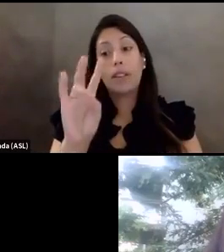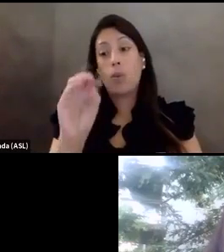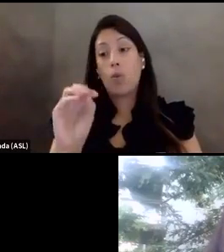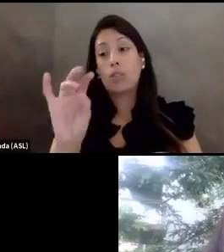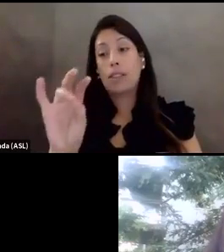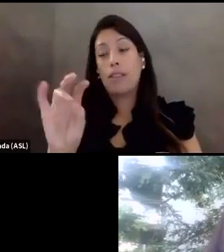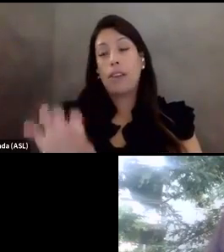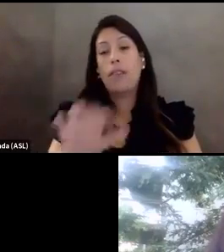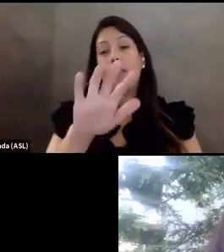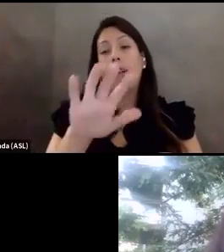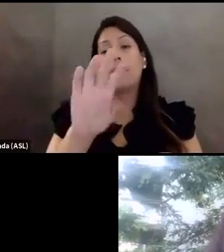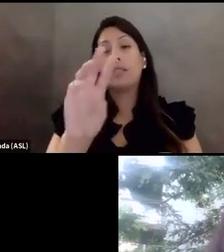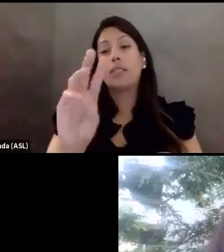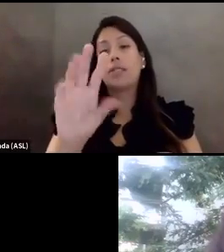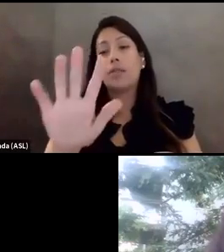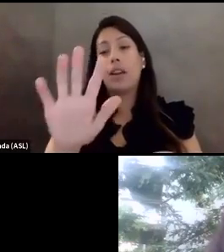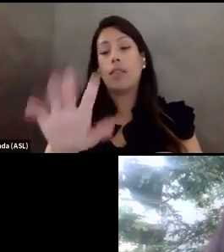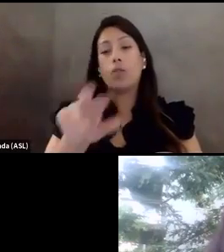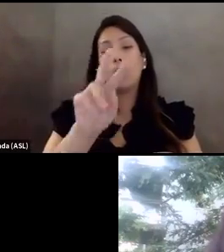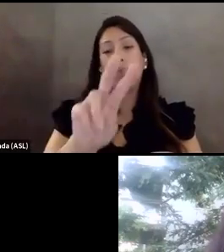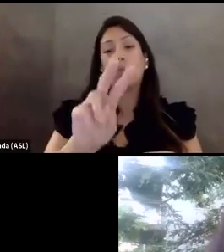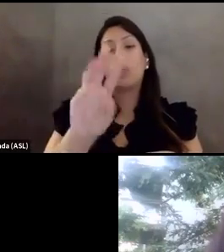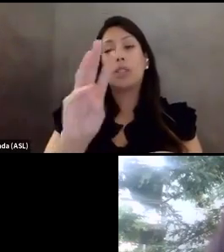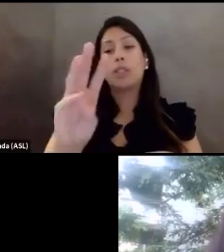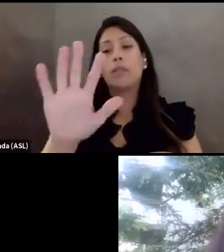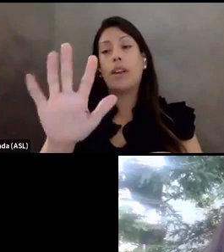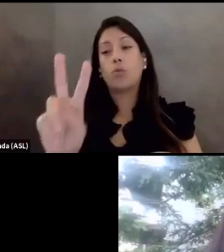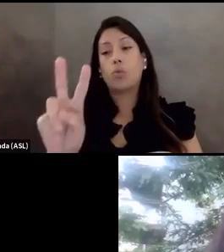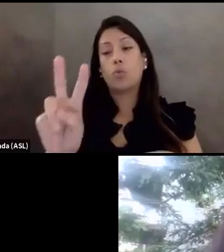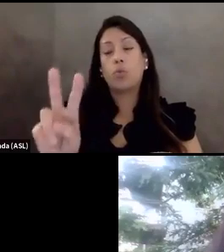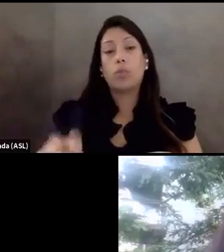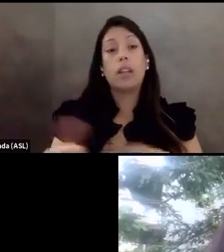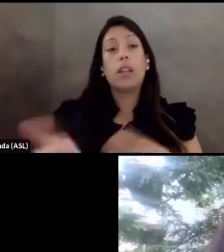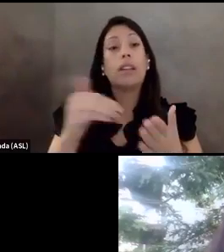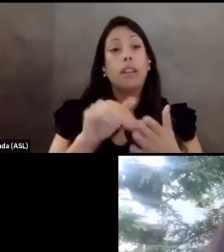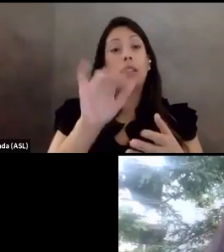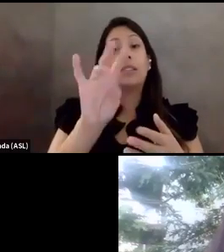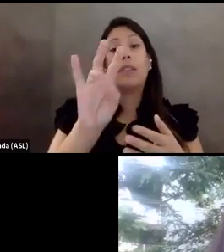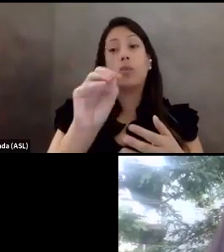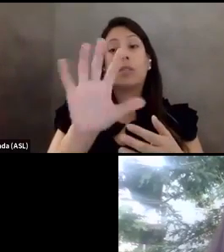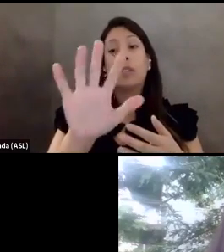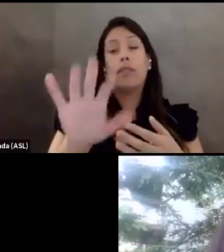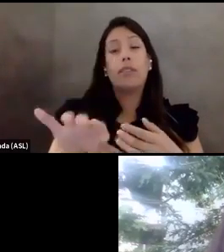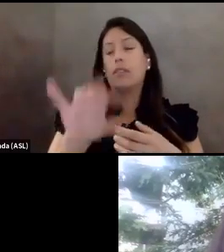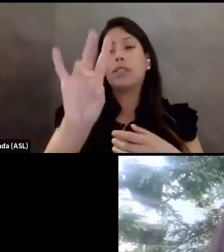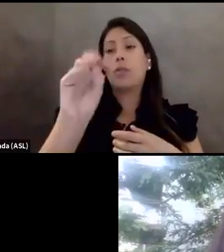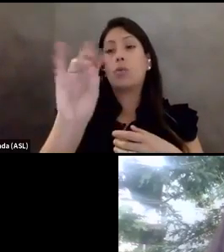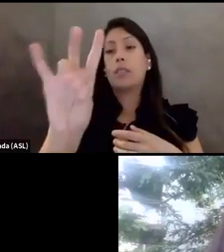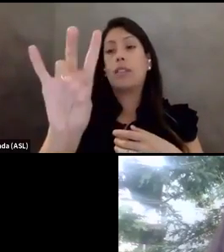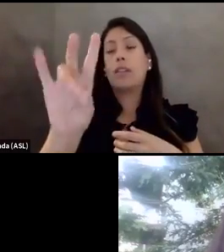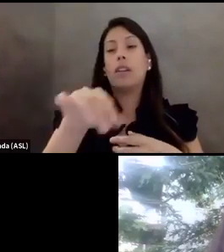six, five to six, five to that seven or seven, five, six, five to six, five, two.